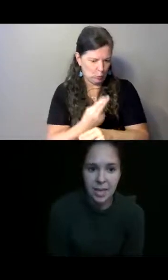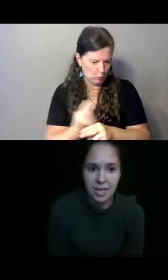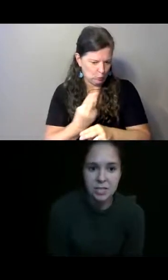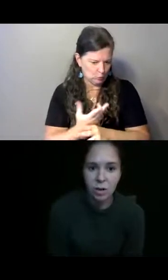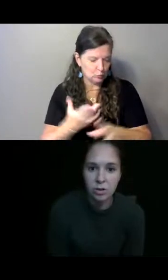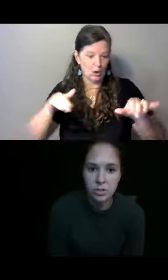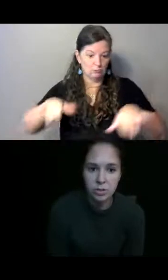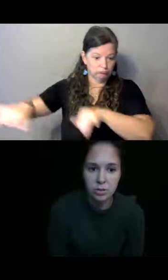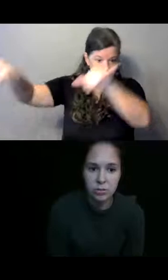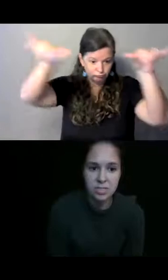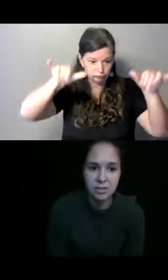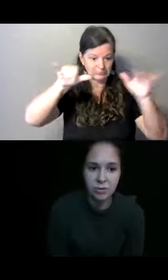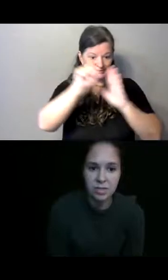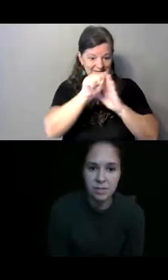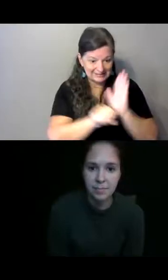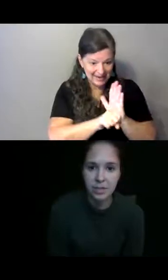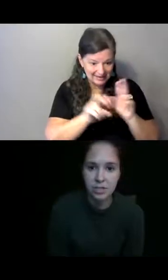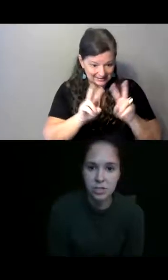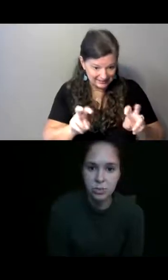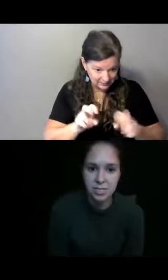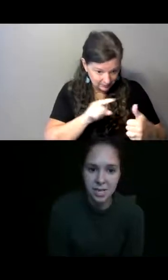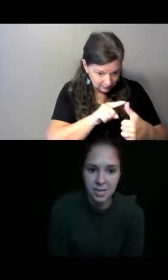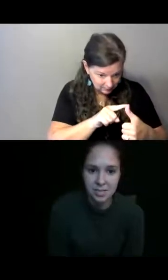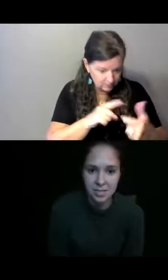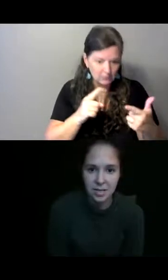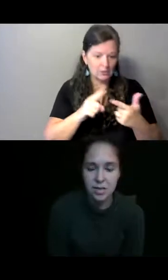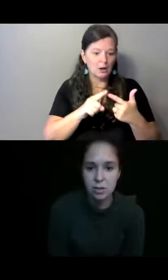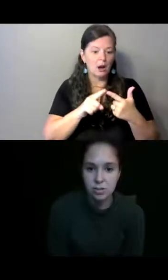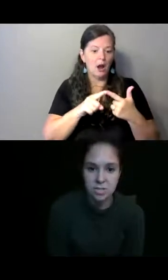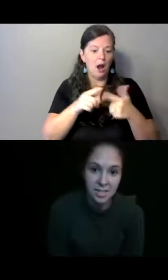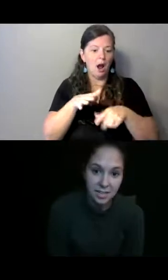and also use different means to assess. There's a state